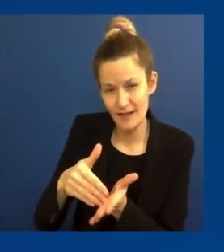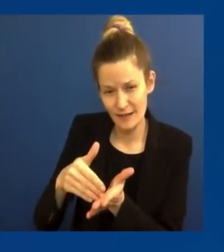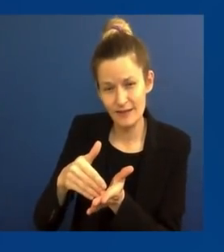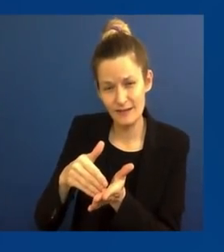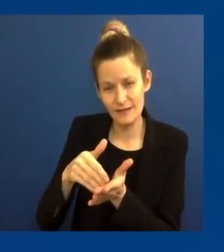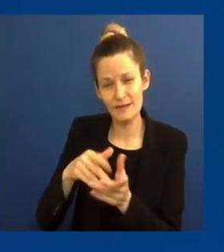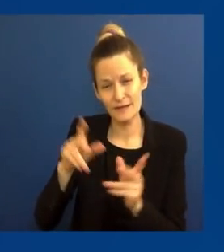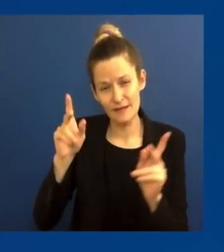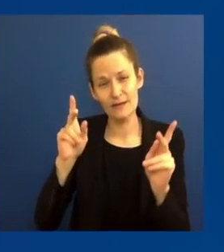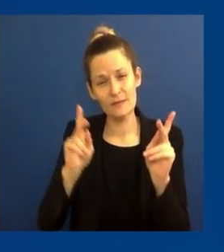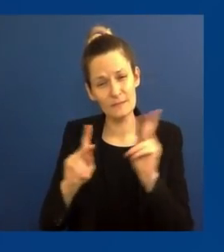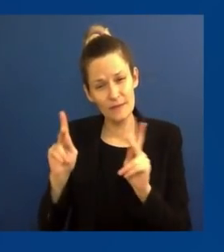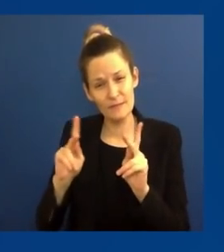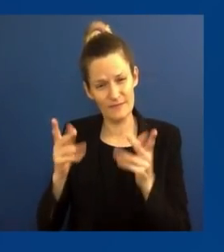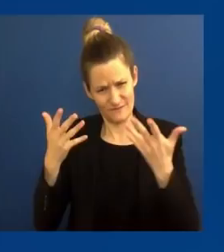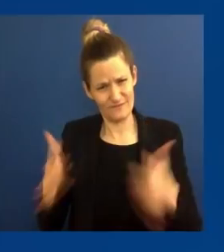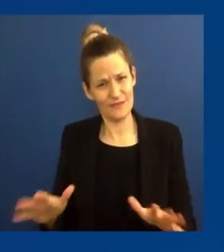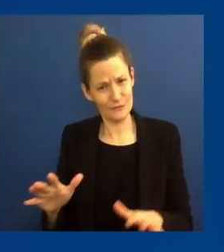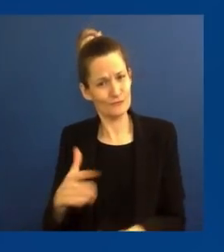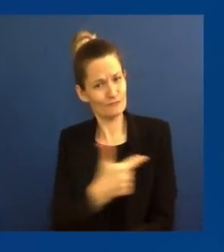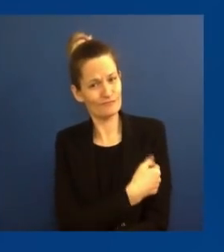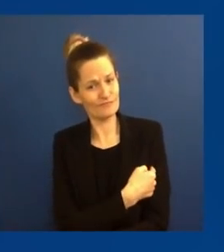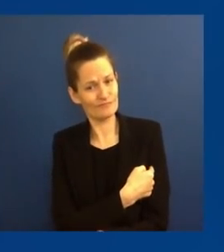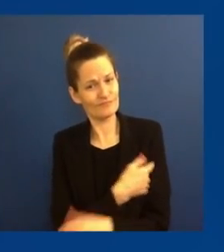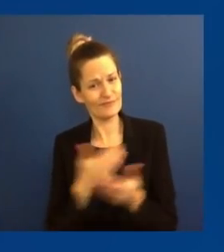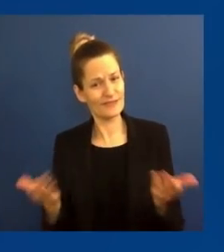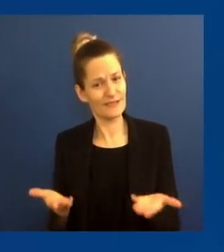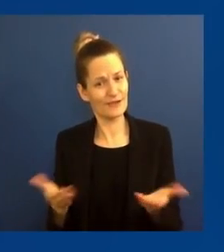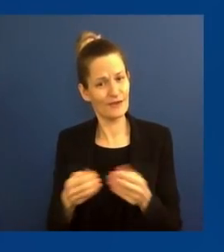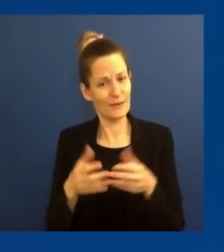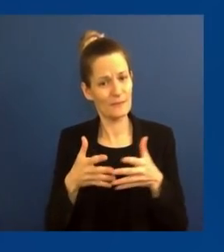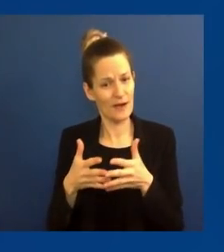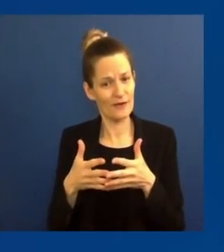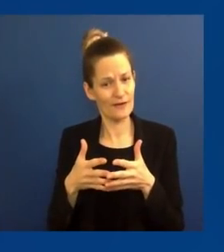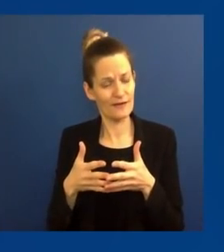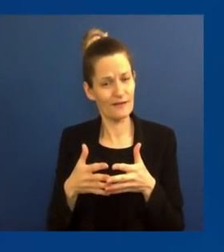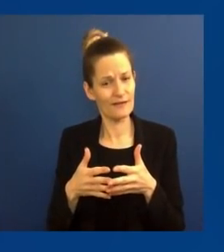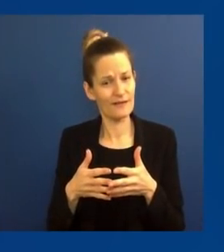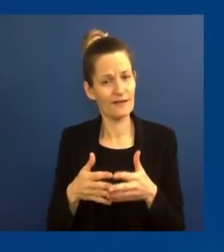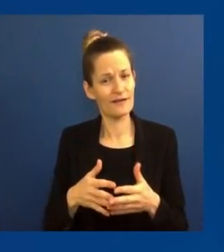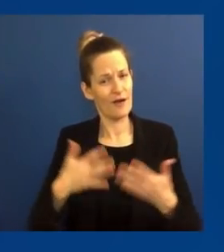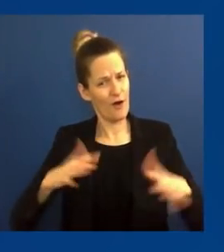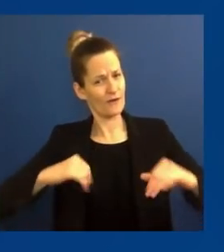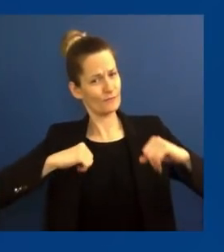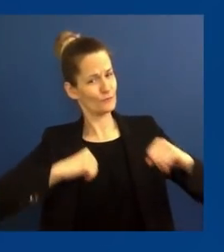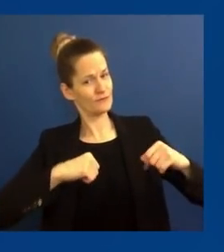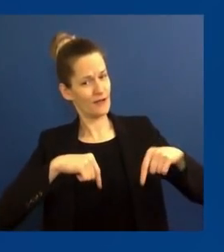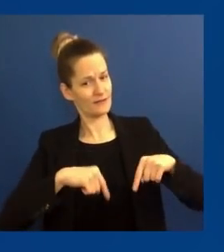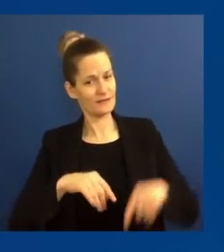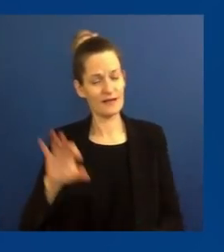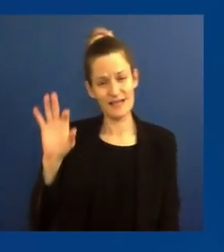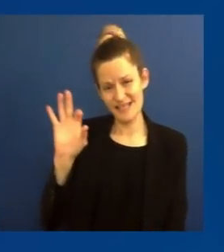if they've received a booster shot. Ninety-six percent of K-through-12 schools are open for in-person learning,